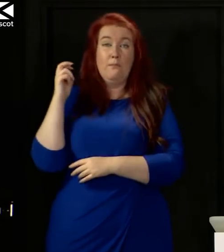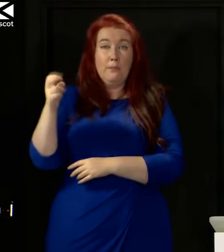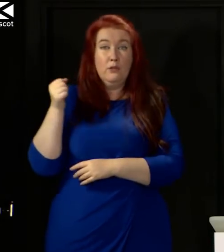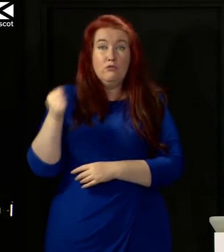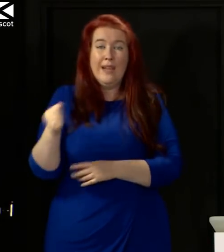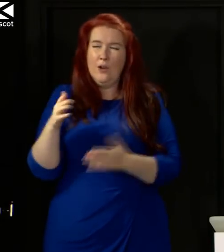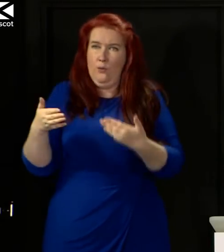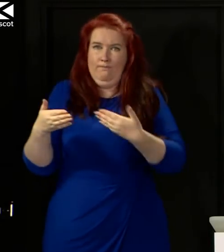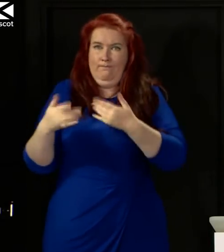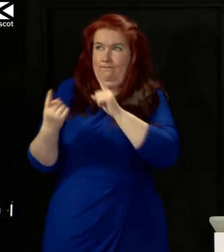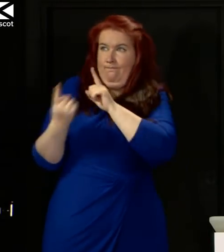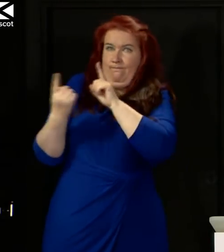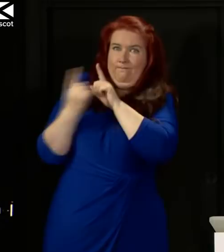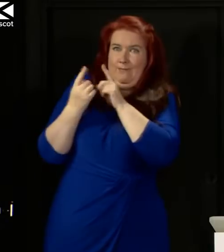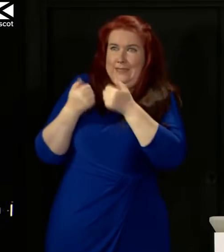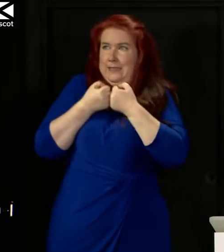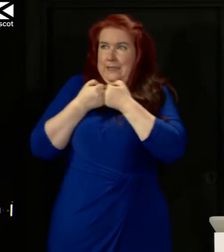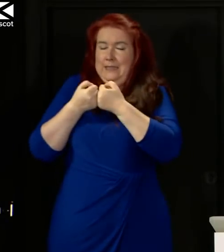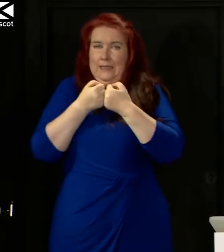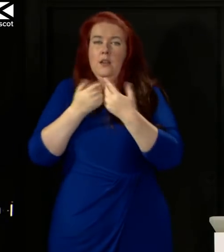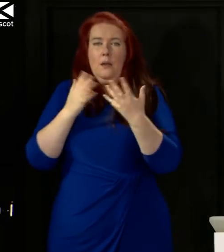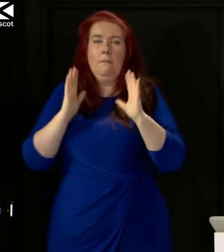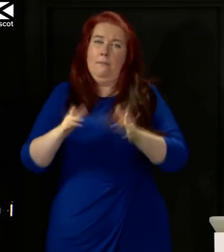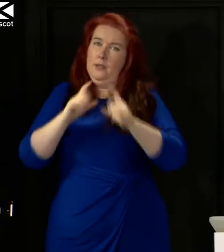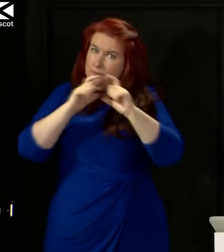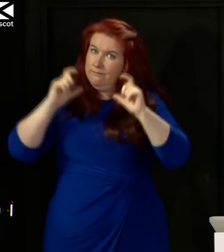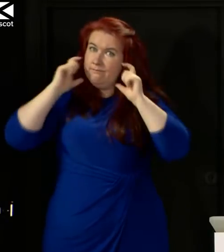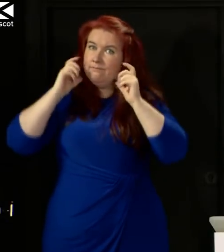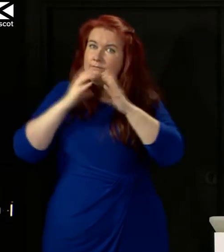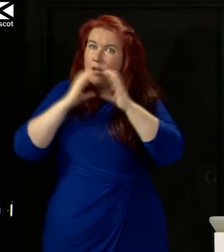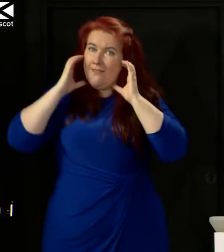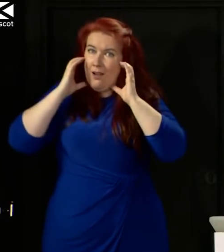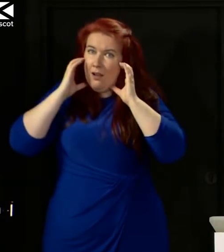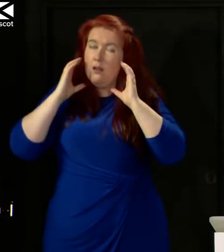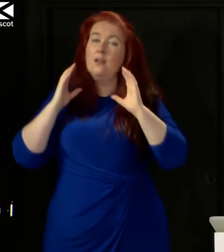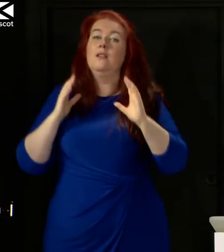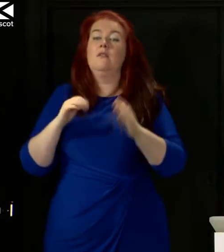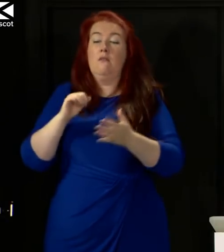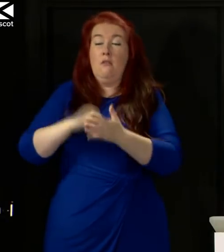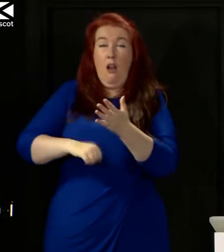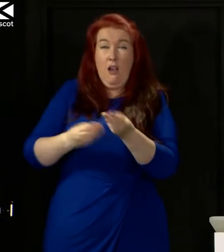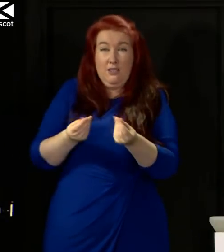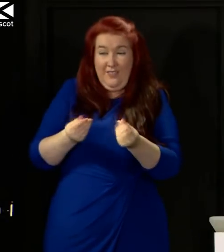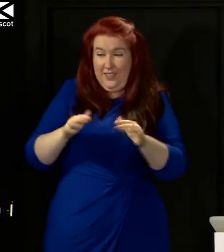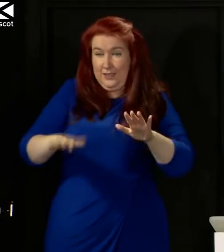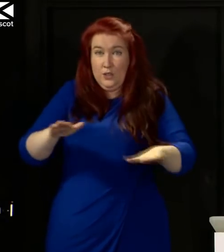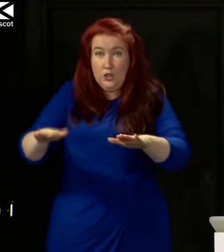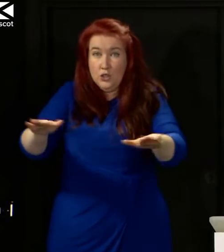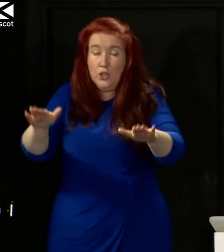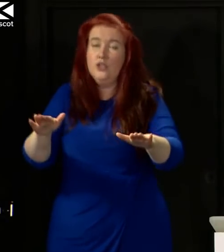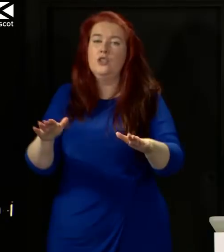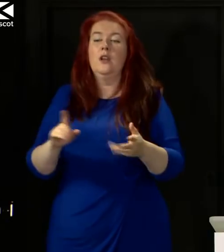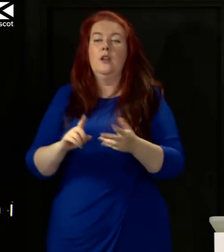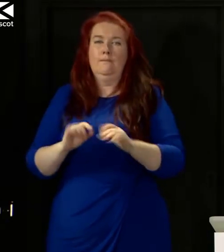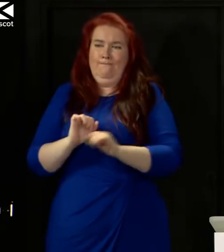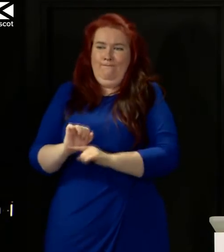space where physical distancing is a bit more difficult. Avoid touching hard surfaces - and remember to clean those you do touch.